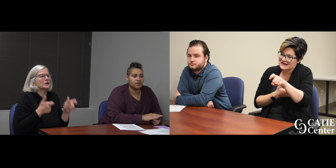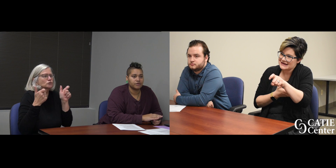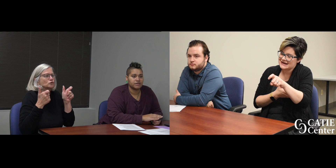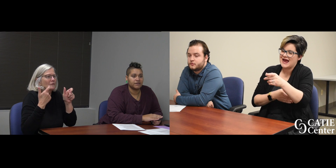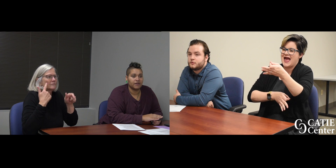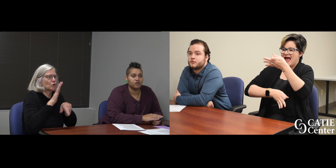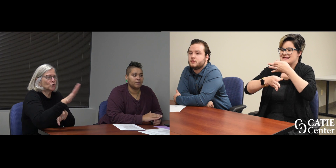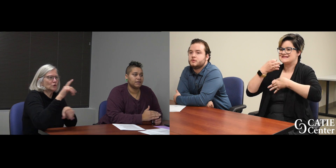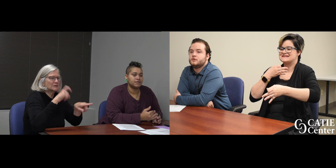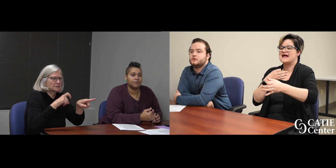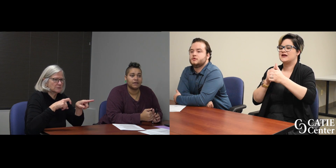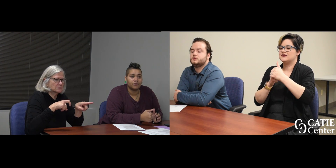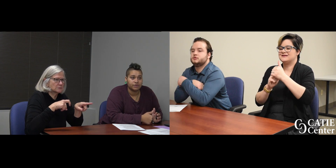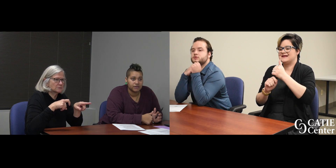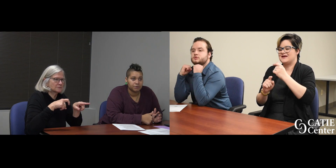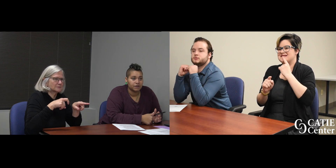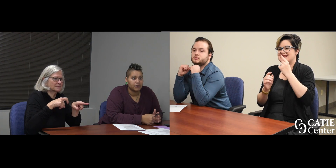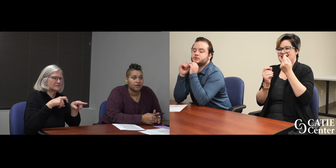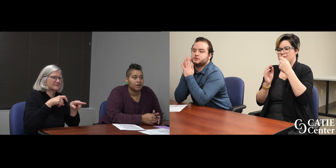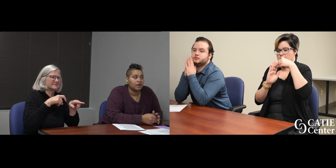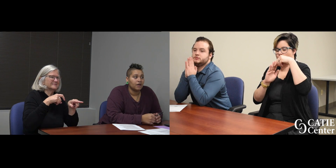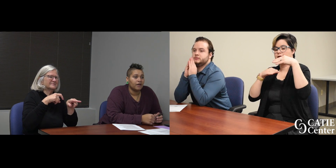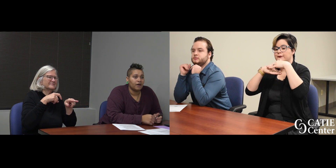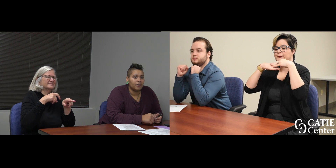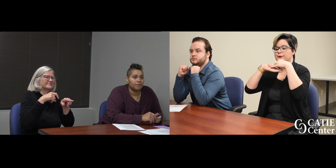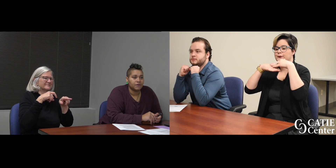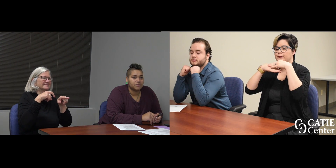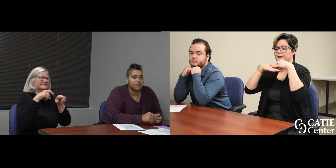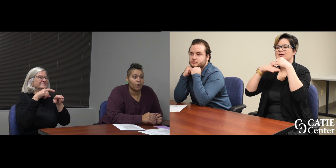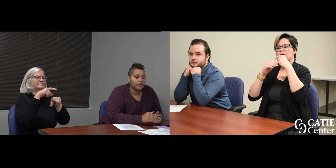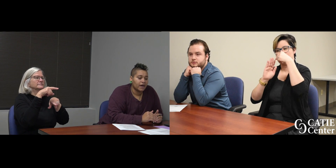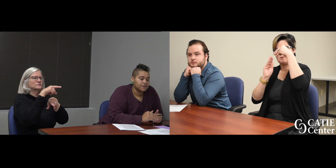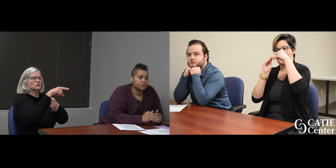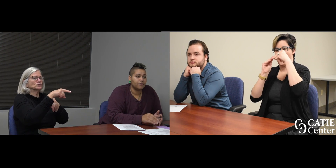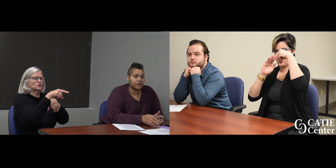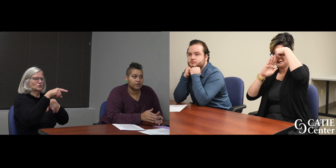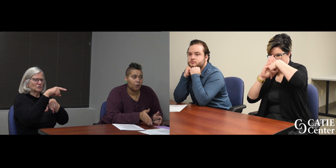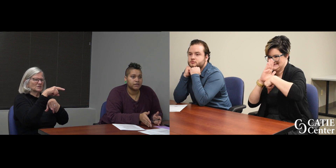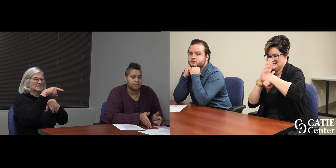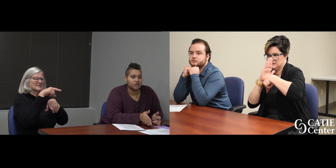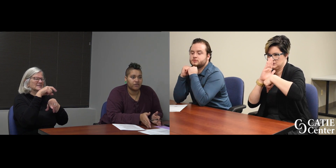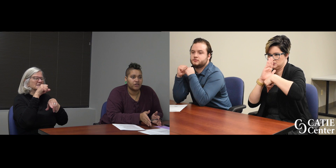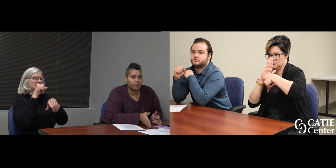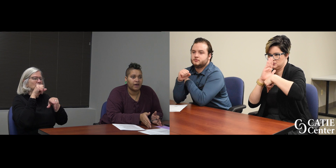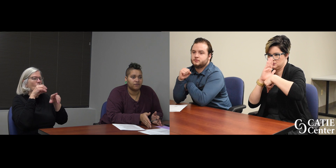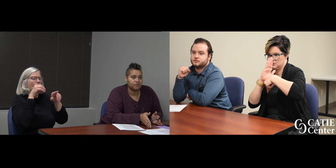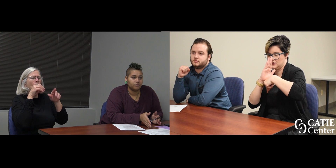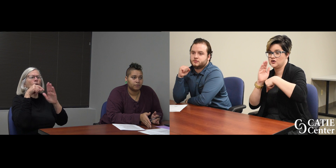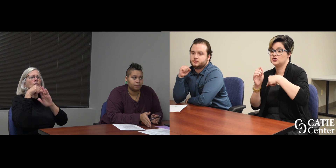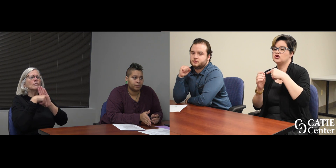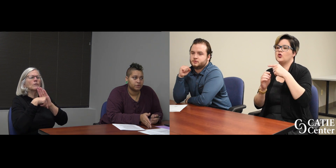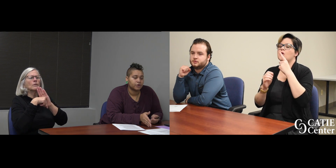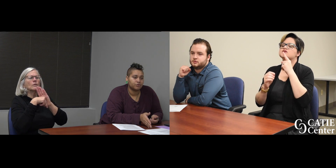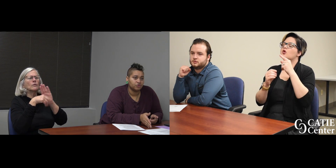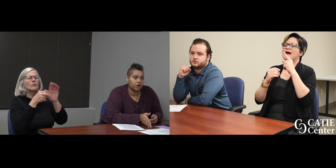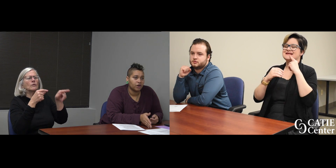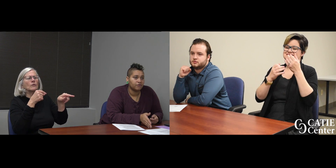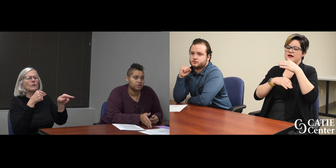they understand that you may need something a little deeper. Instead of only hospital, they're going to make sure that you have prescription drug coverage